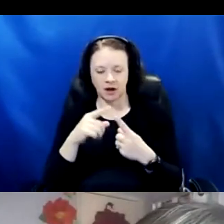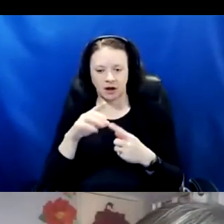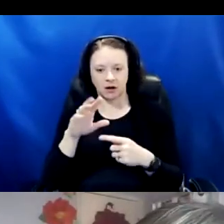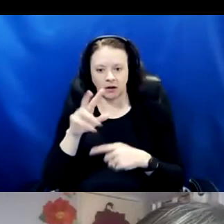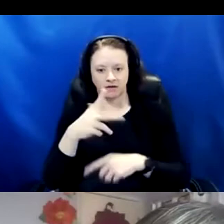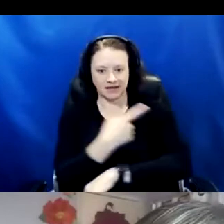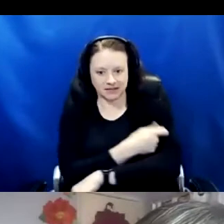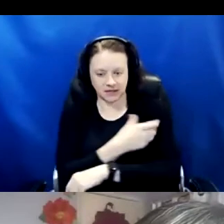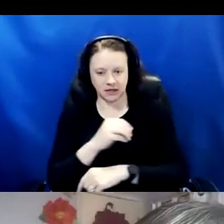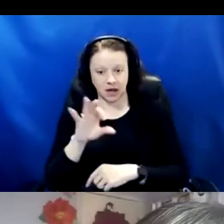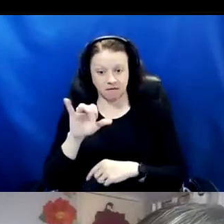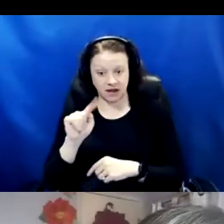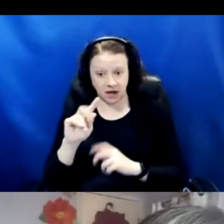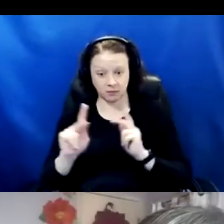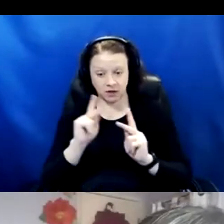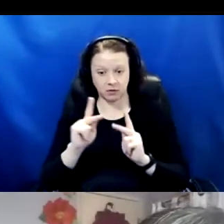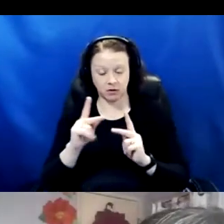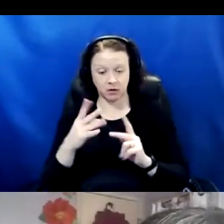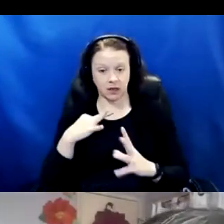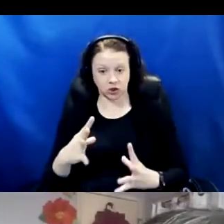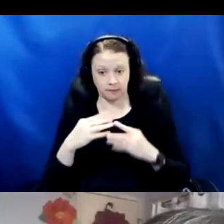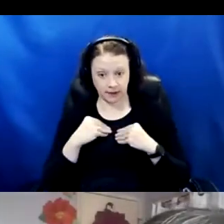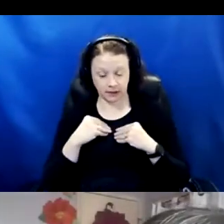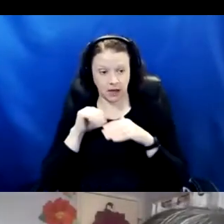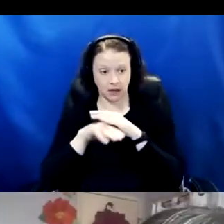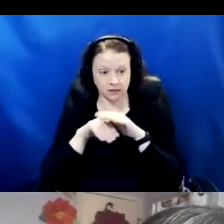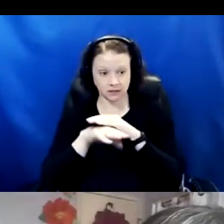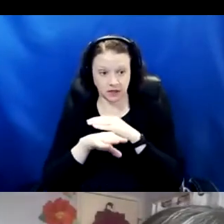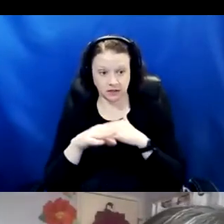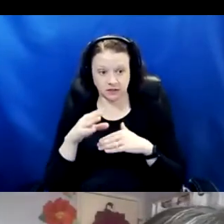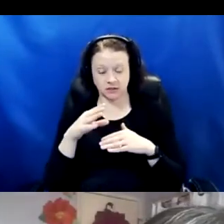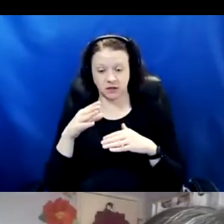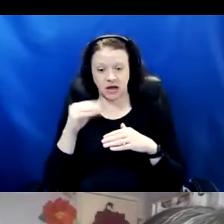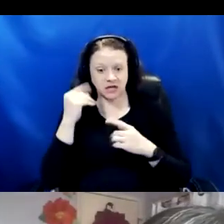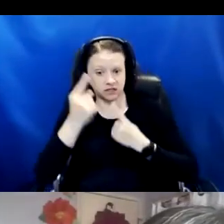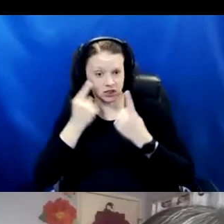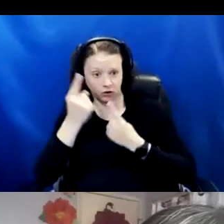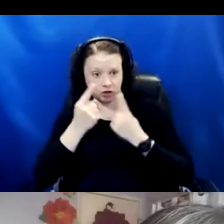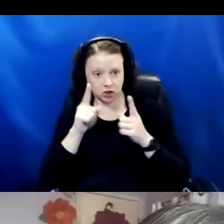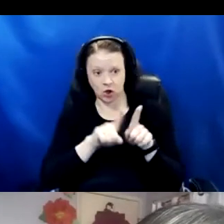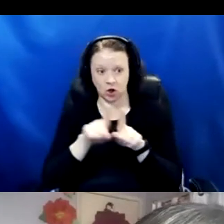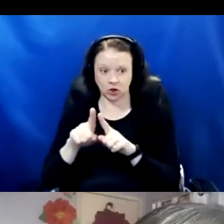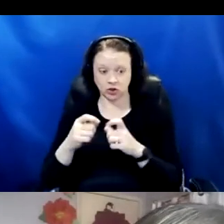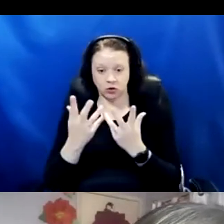eligibility, access, and considerations, along with intersections and relationship